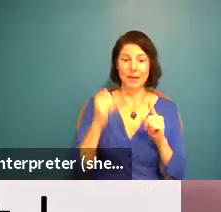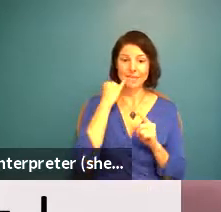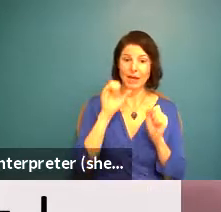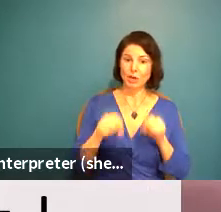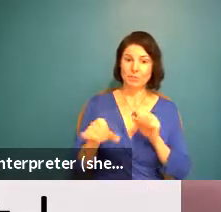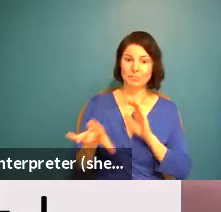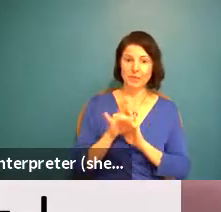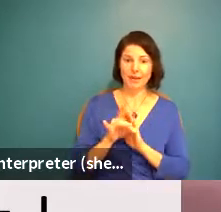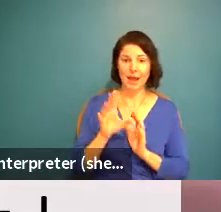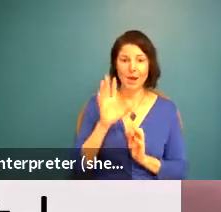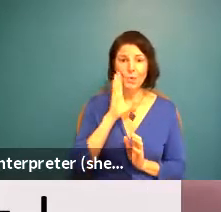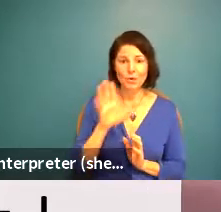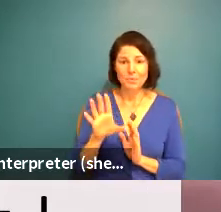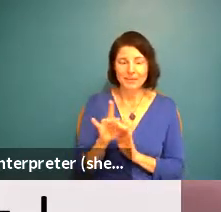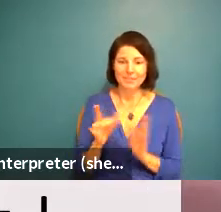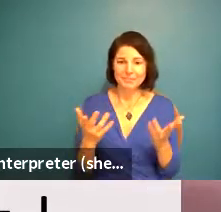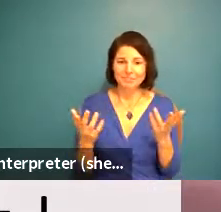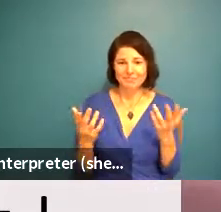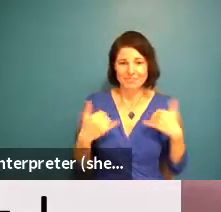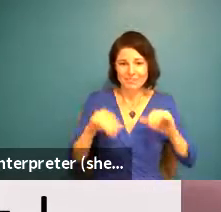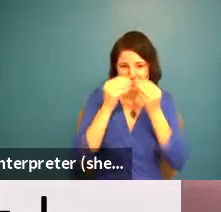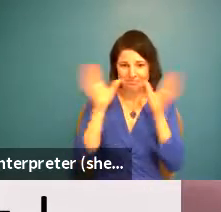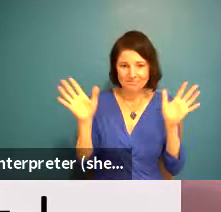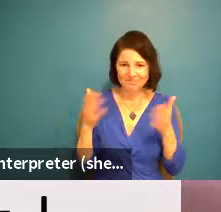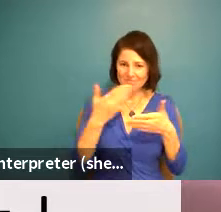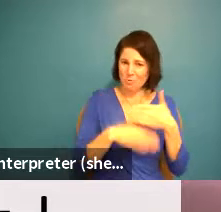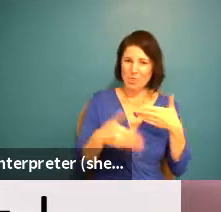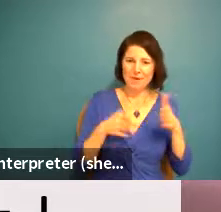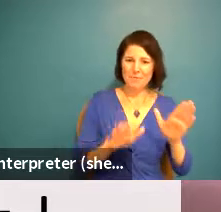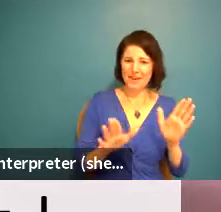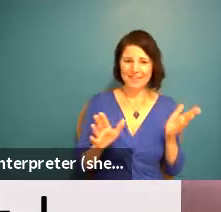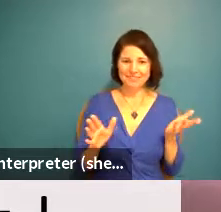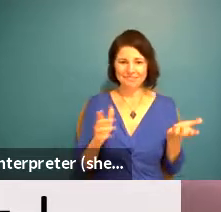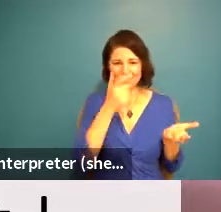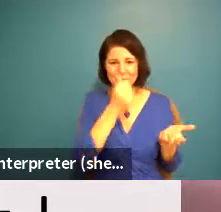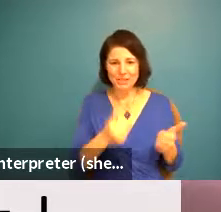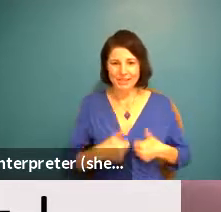that wonderful, fascinating way. It's not my fault. I lead such an interesting, unusual life. You should not feel sorry for me, and